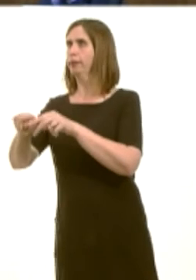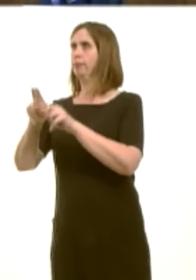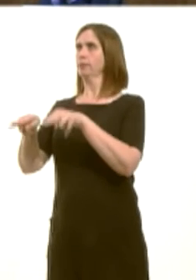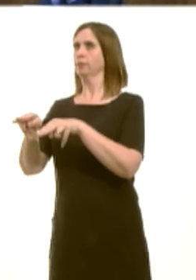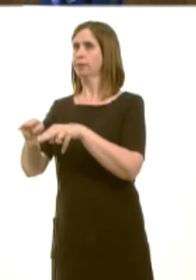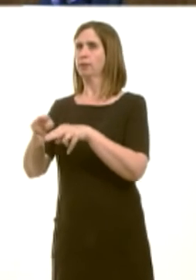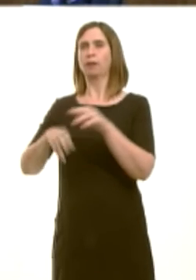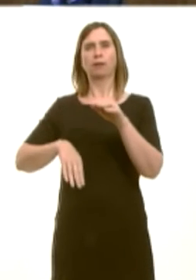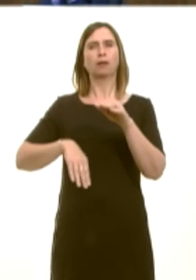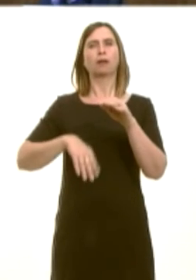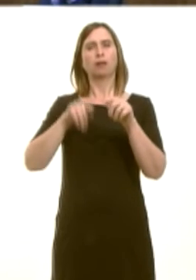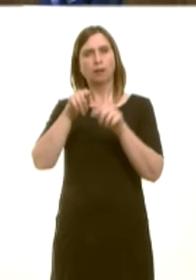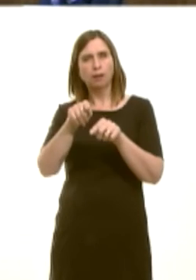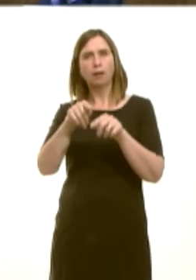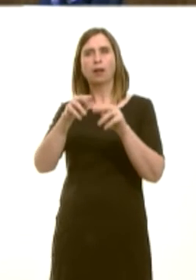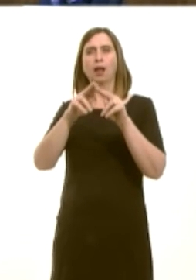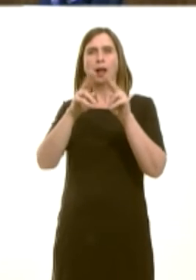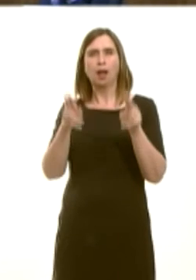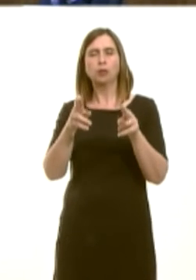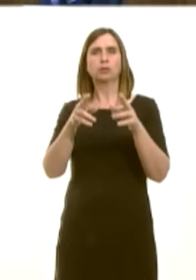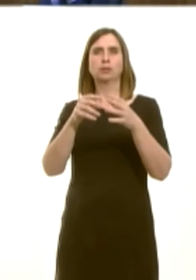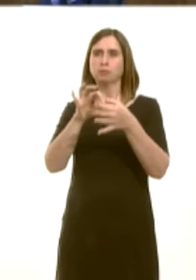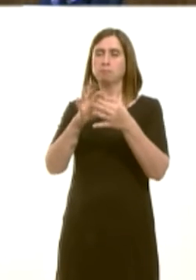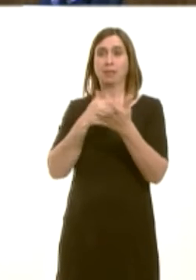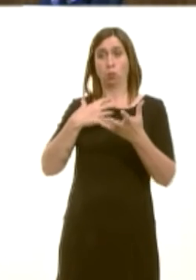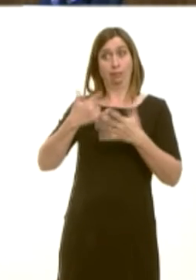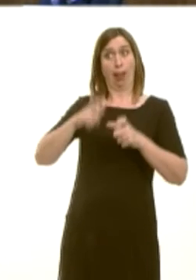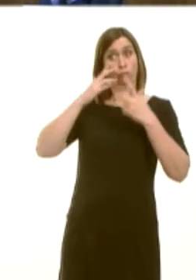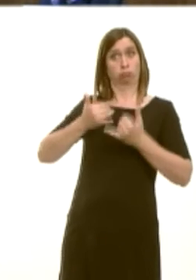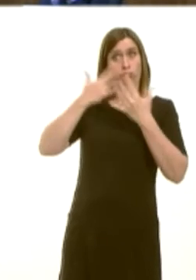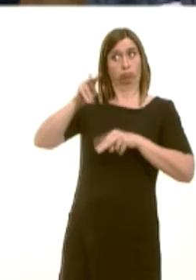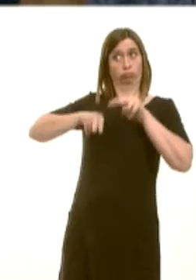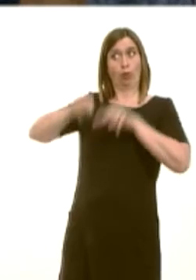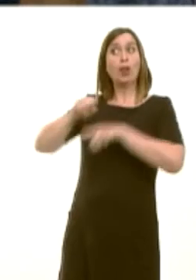housing association would fall under our regulatory responsibility and would need to be a registered